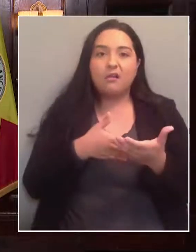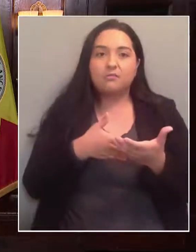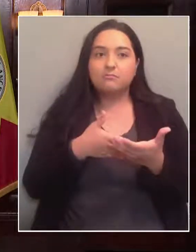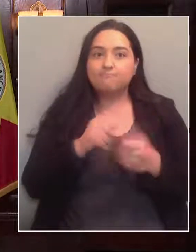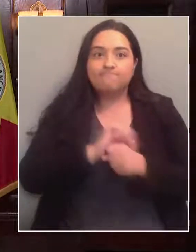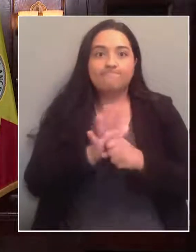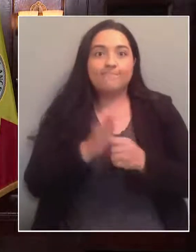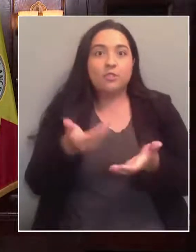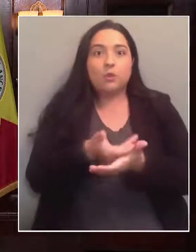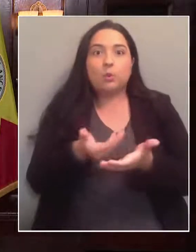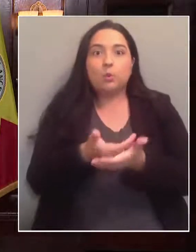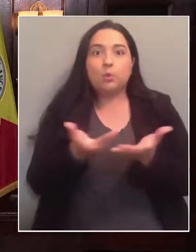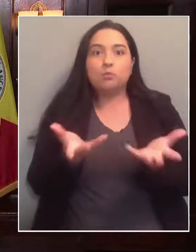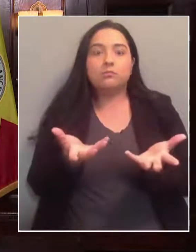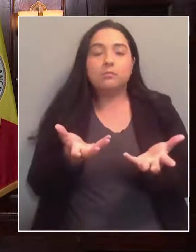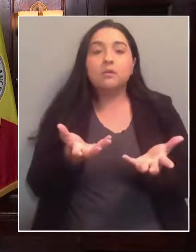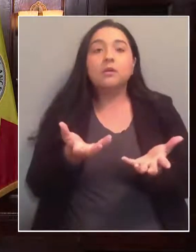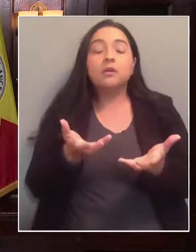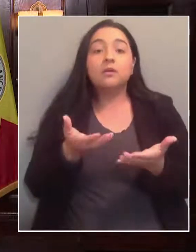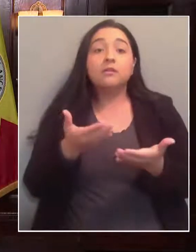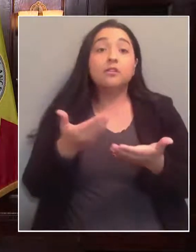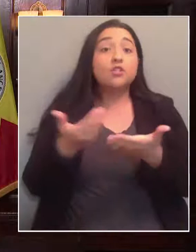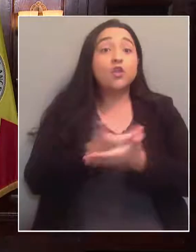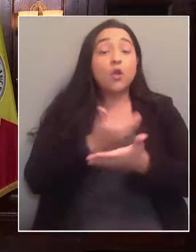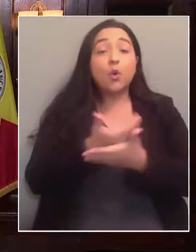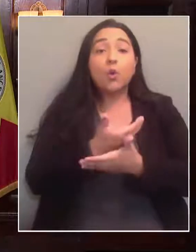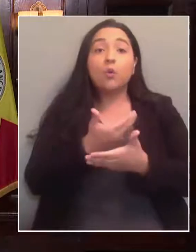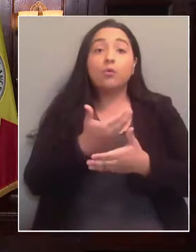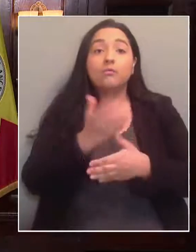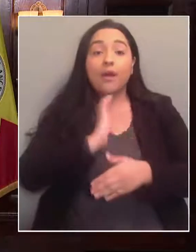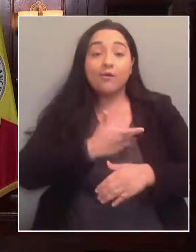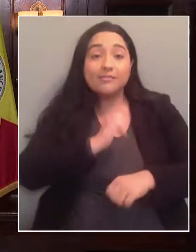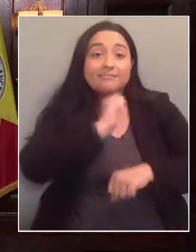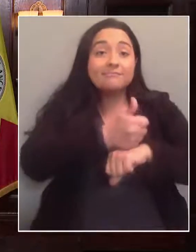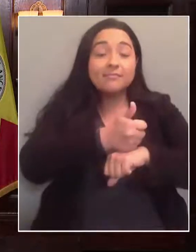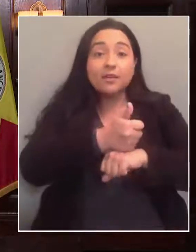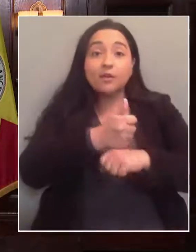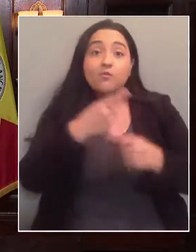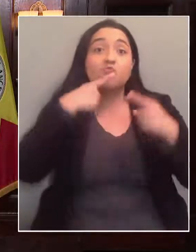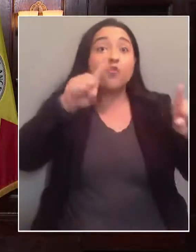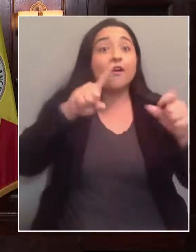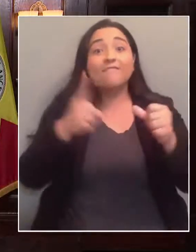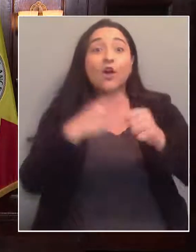AND I'VE NEVER SEEN ANYTHING NEW WORK ON DAY ONE. BUT WE BETTER MAKE IT WORK AS QUICKLY AS POSSIBLE.